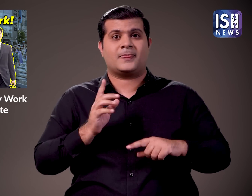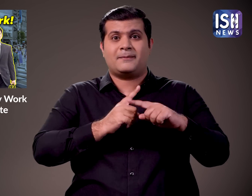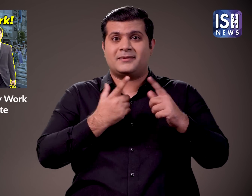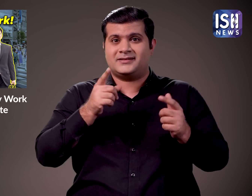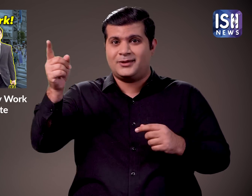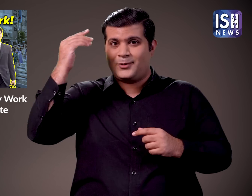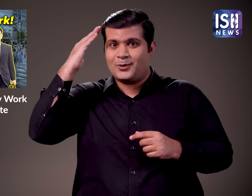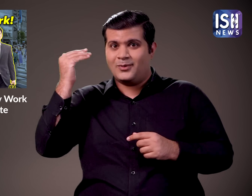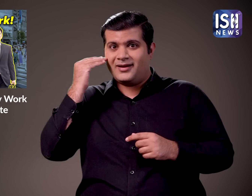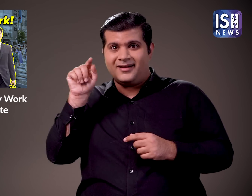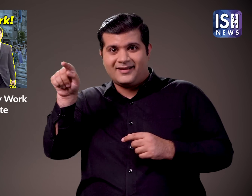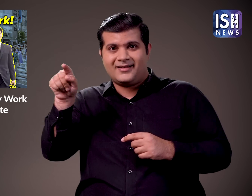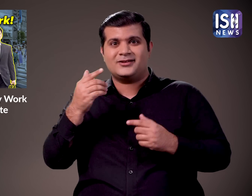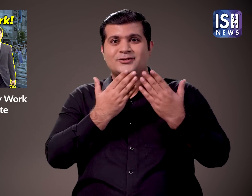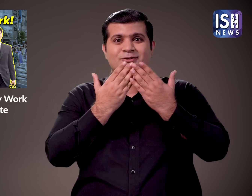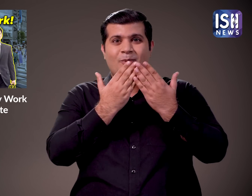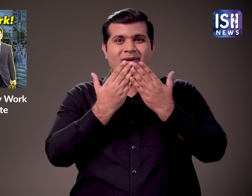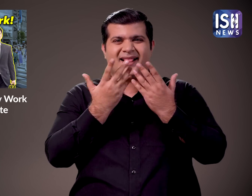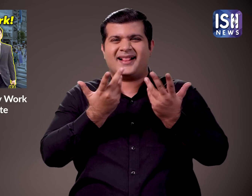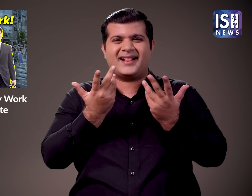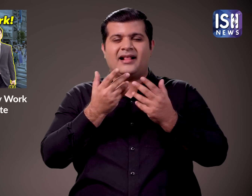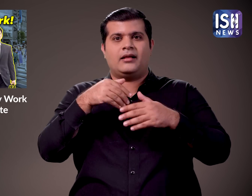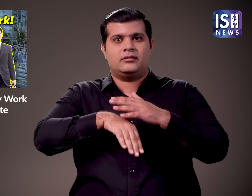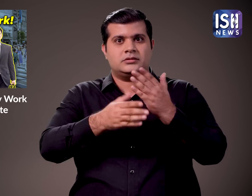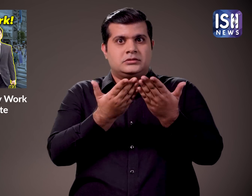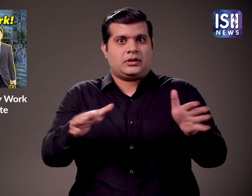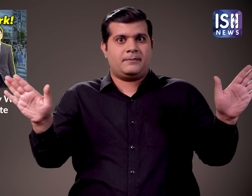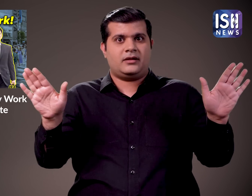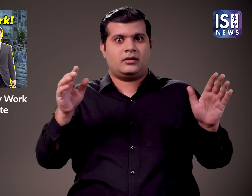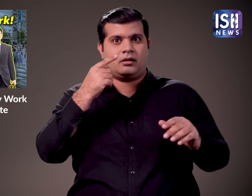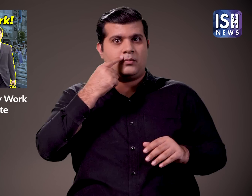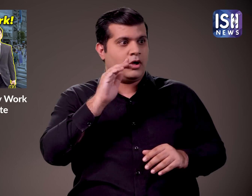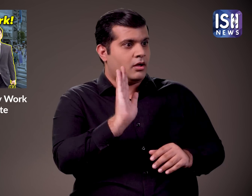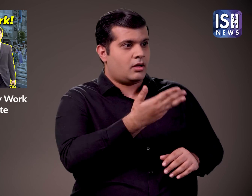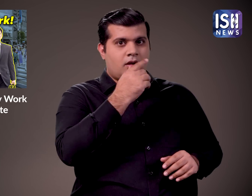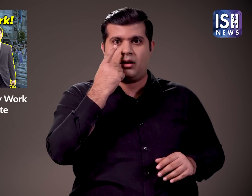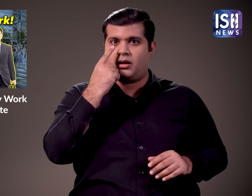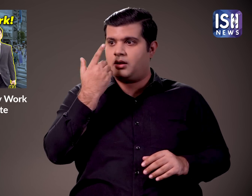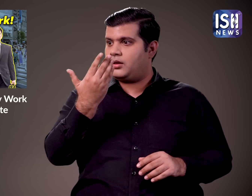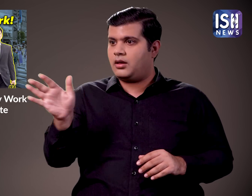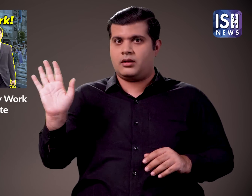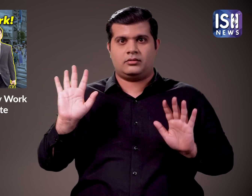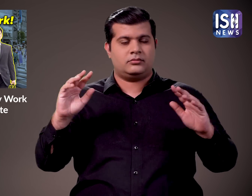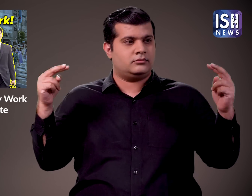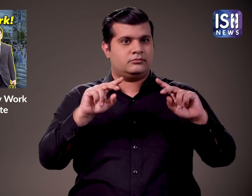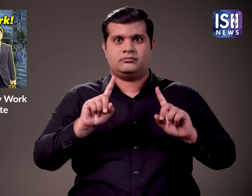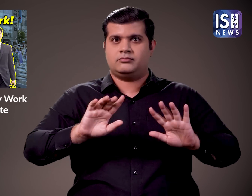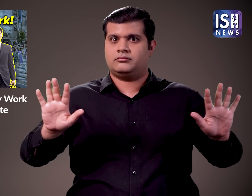Additionally, South Korea has separate school for boys and girls.